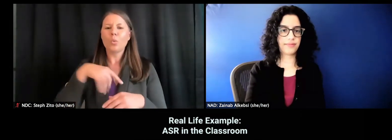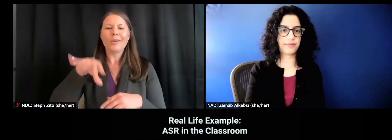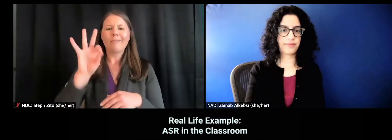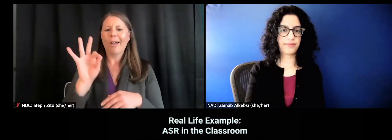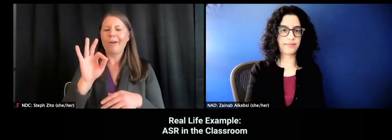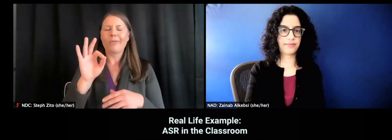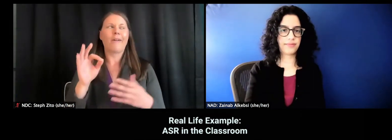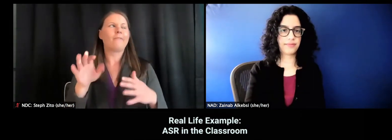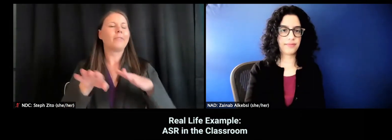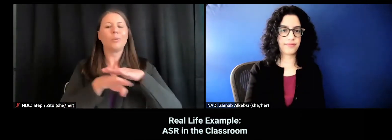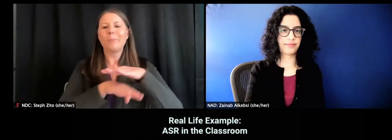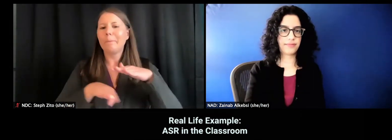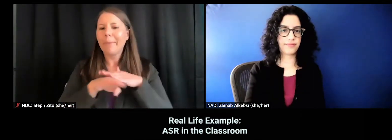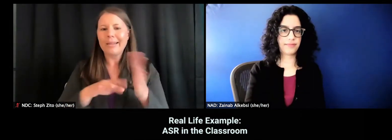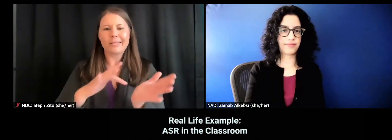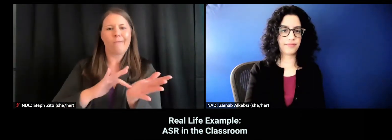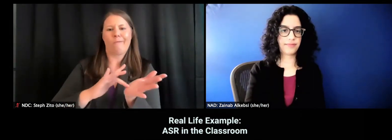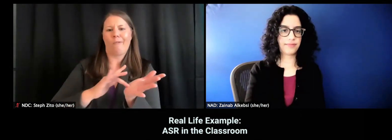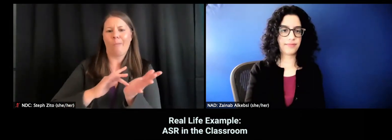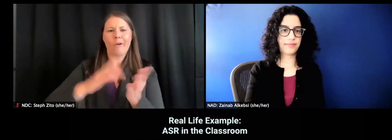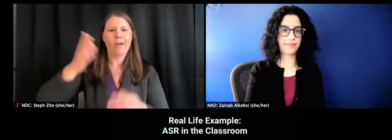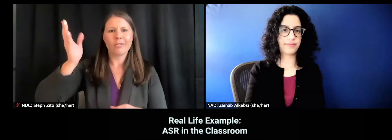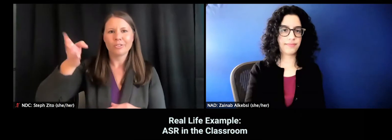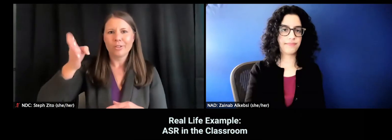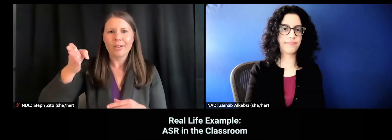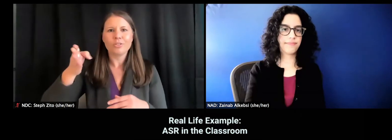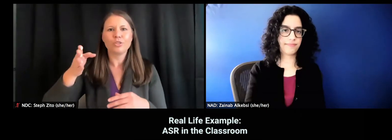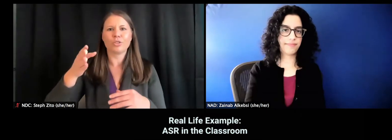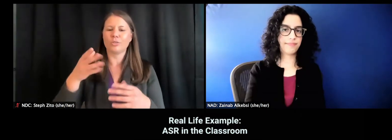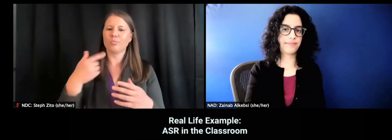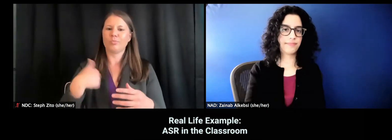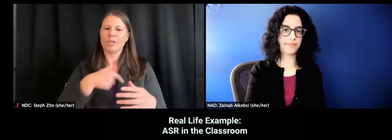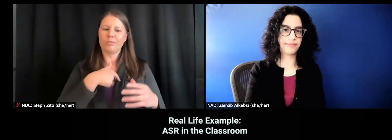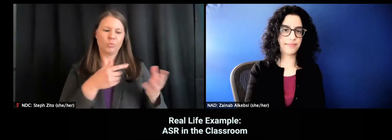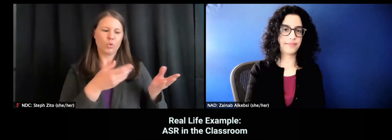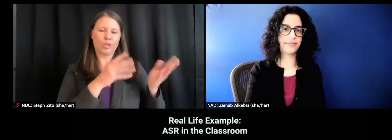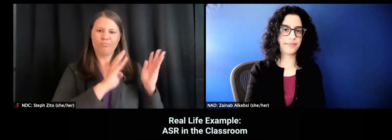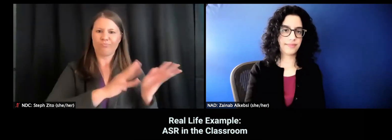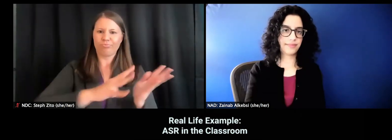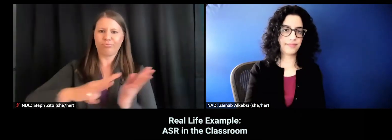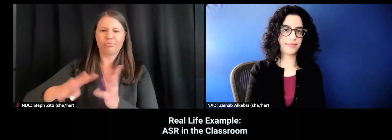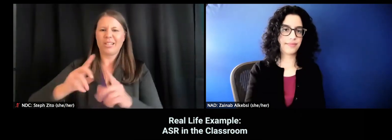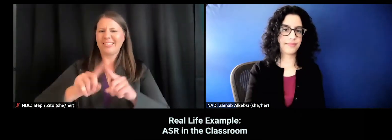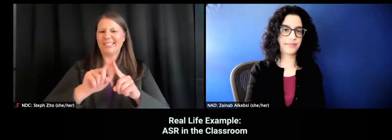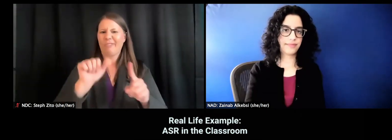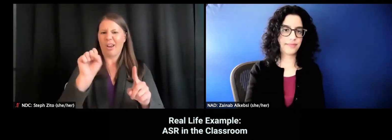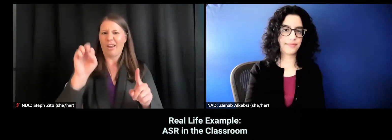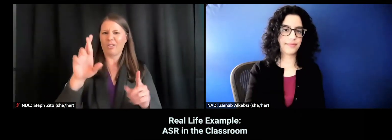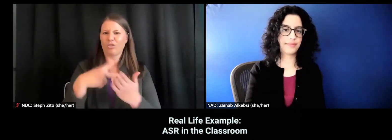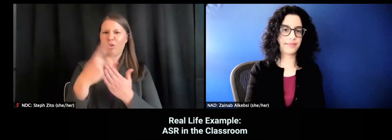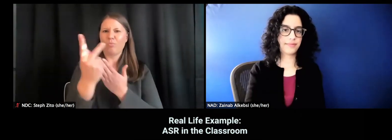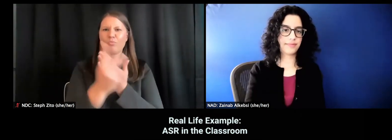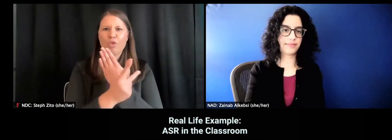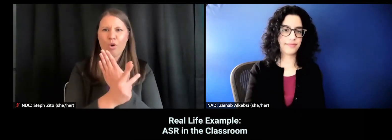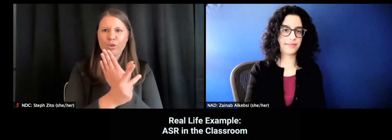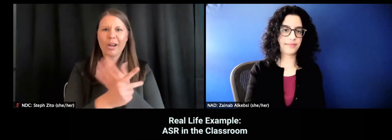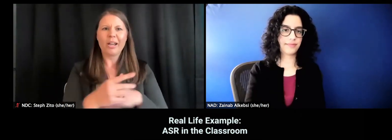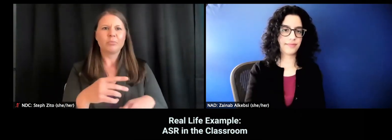are given ASR to access their courses go through. We found a very basic pharmacology lecture